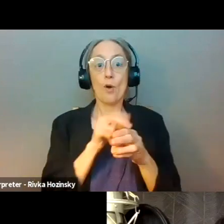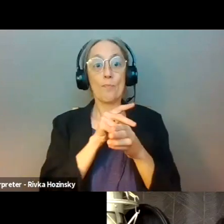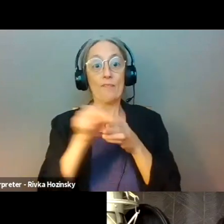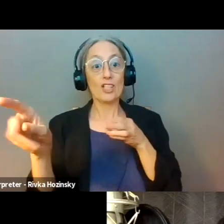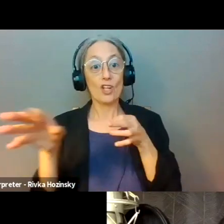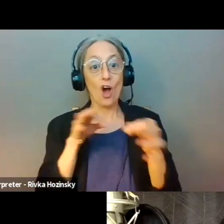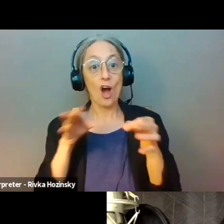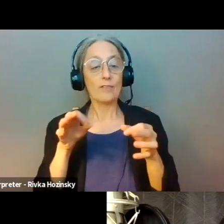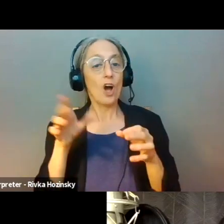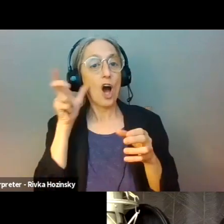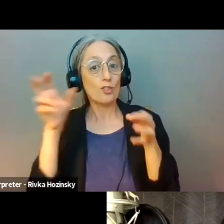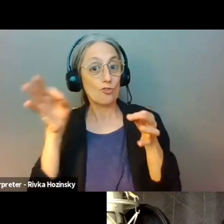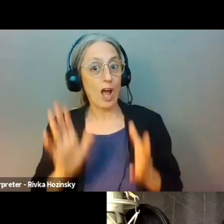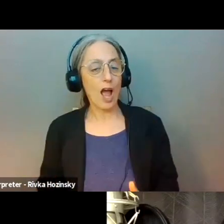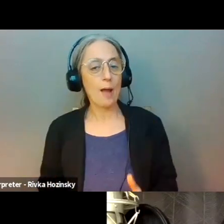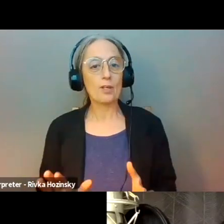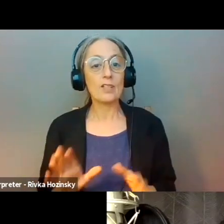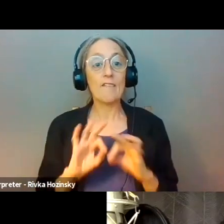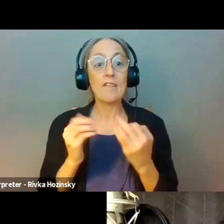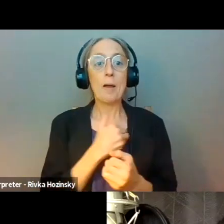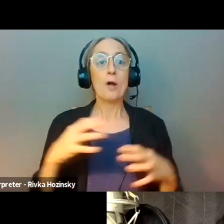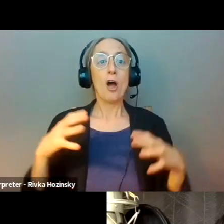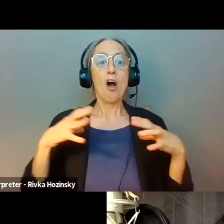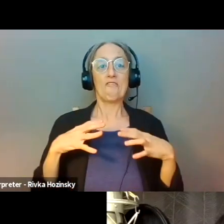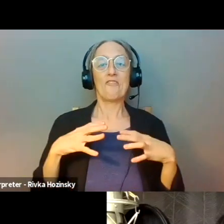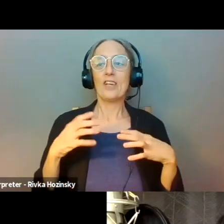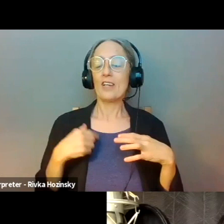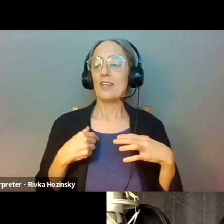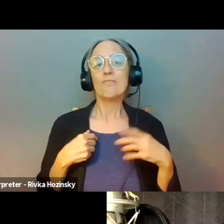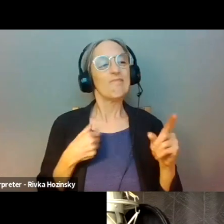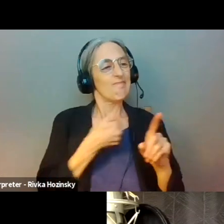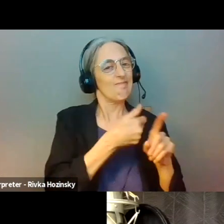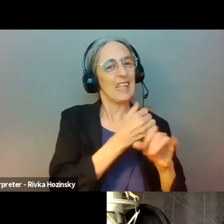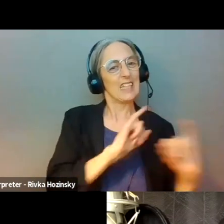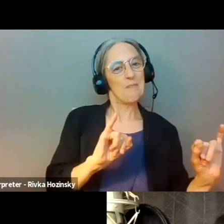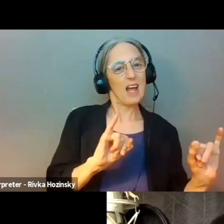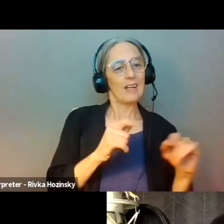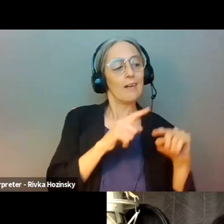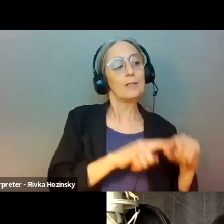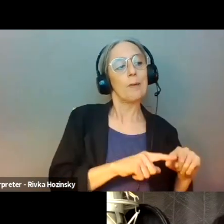available, that they can be independent and not have to rely on a family member or a friend that's going to describe it.